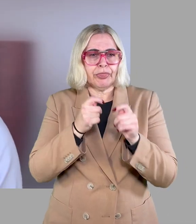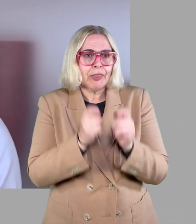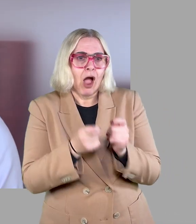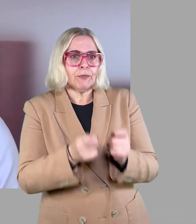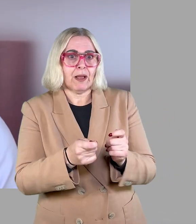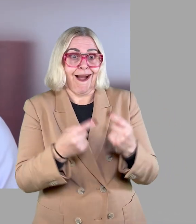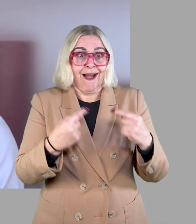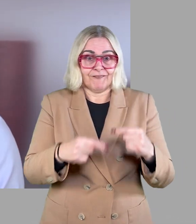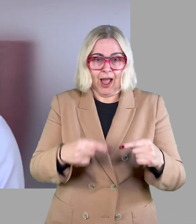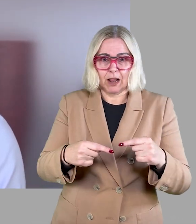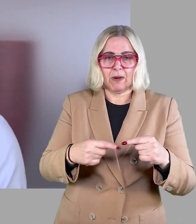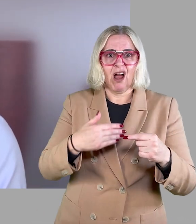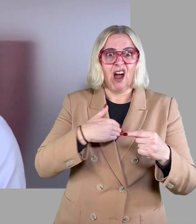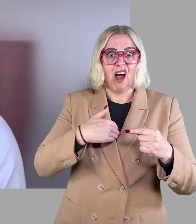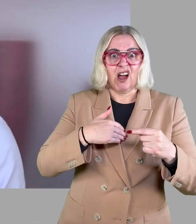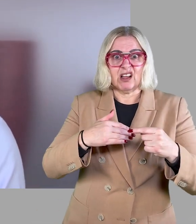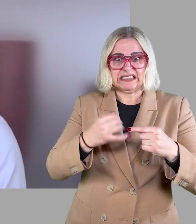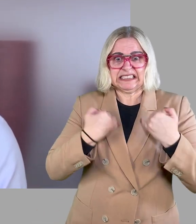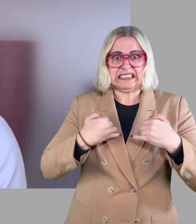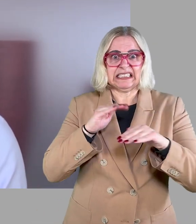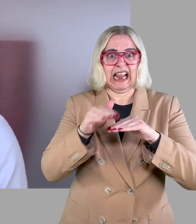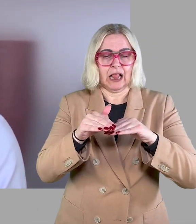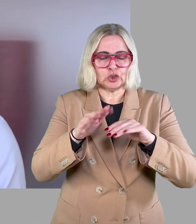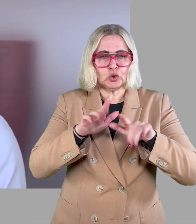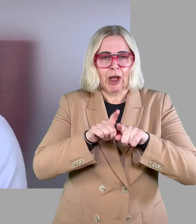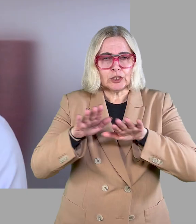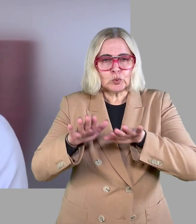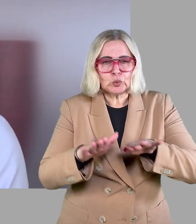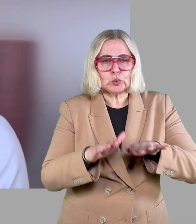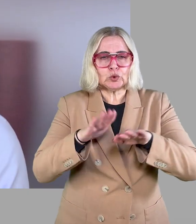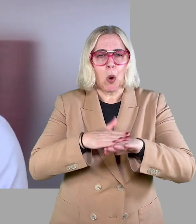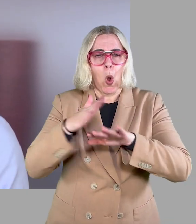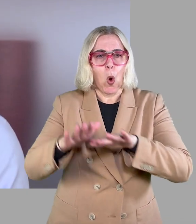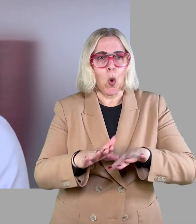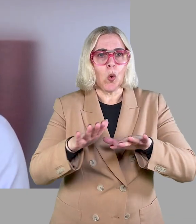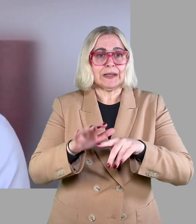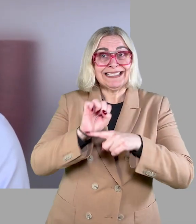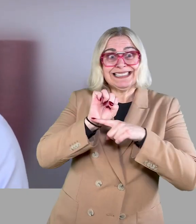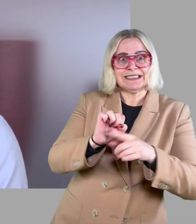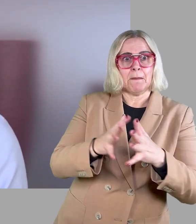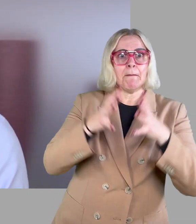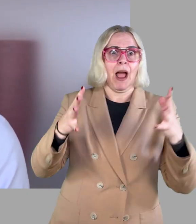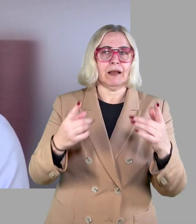Today, multiple drug therapies are available to slow the progression of disease, as well as prevent